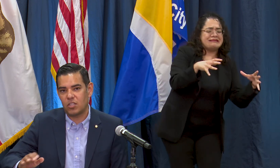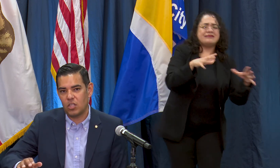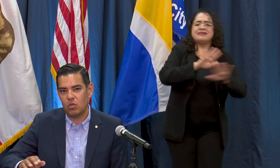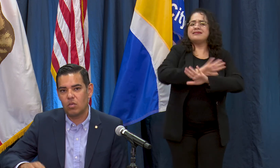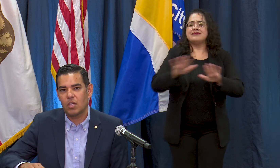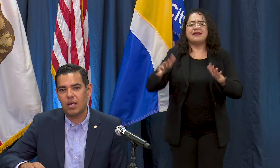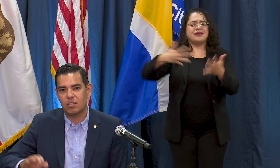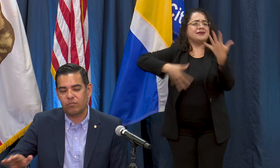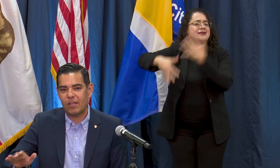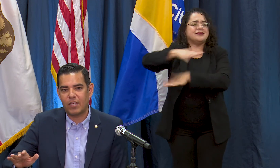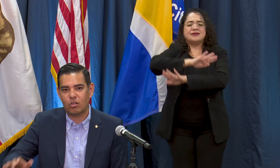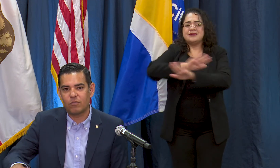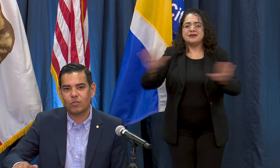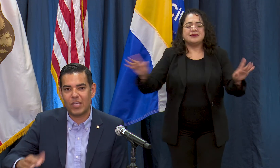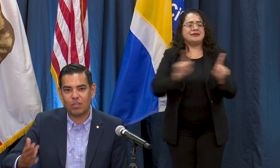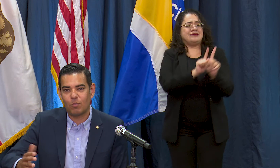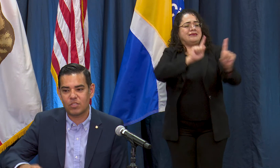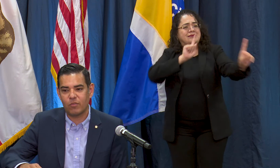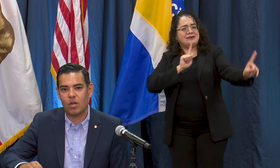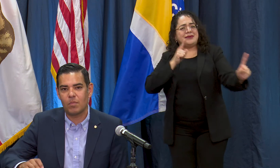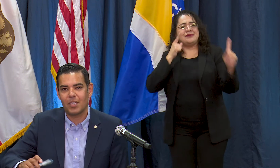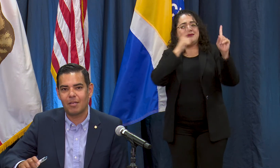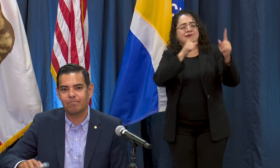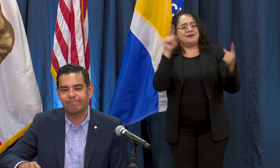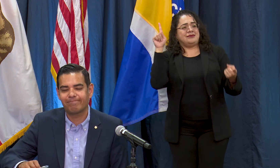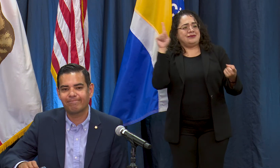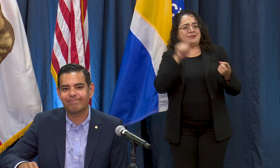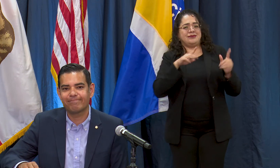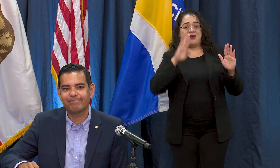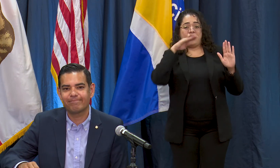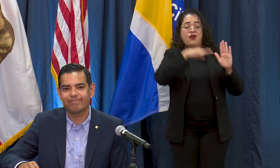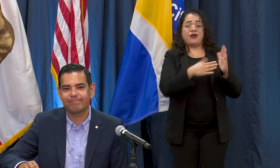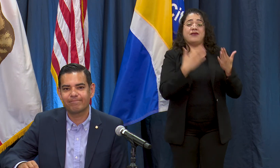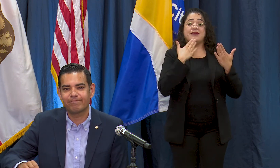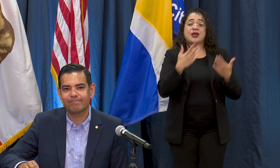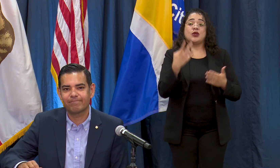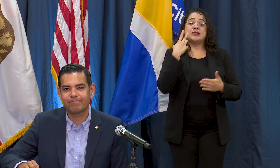to flatten that curve so thank you and we'll see everyone on Monday.